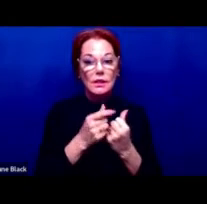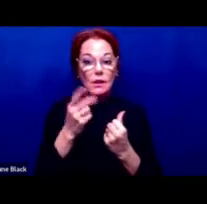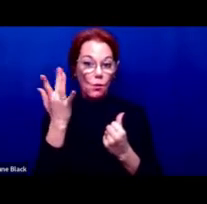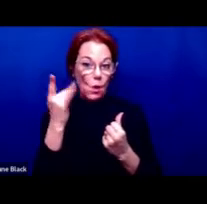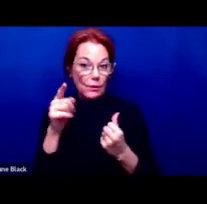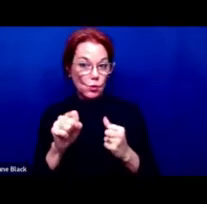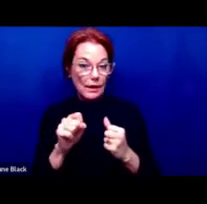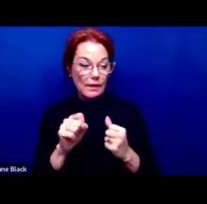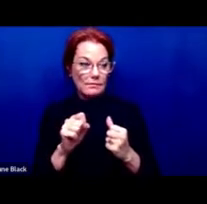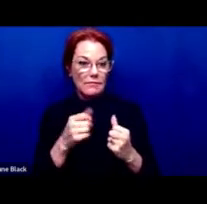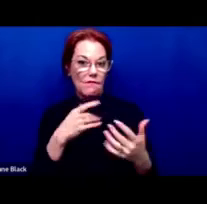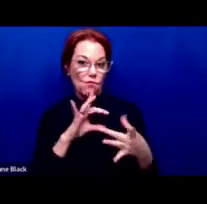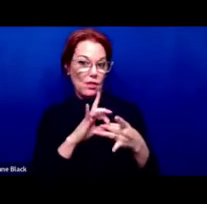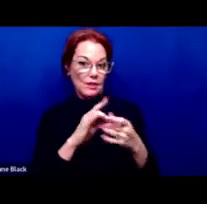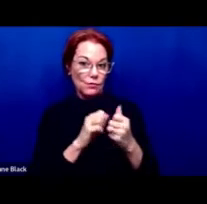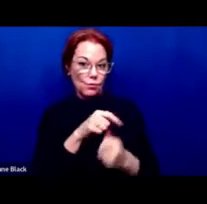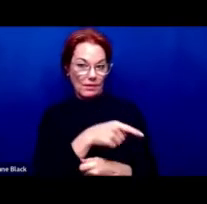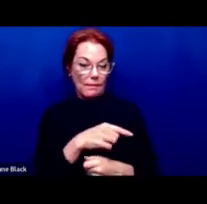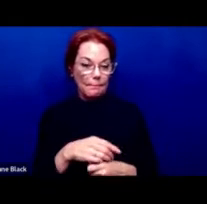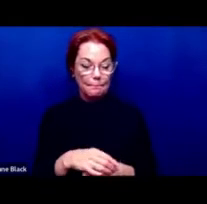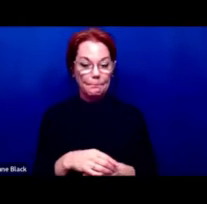them. And so to make this done,